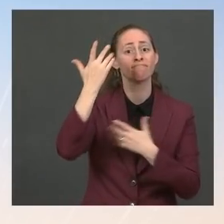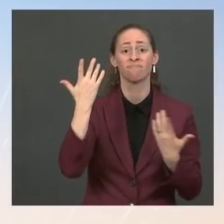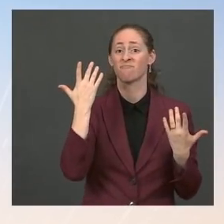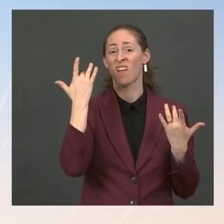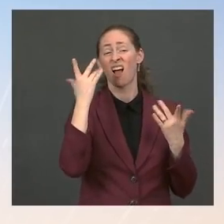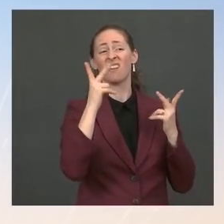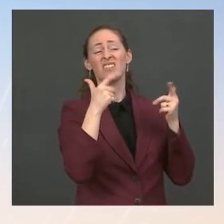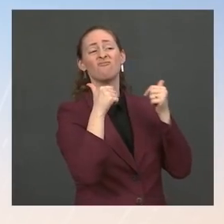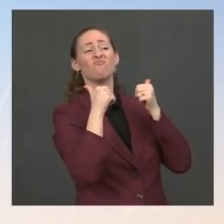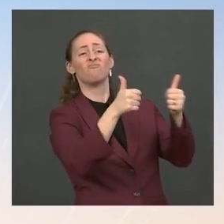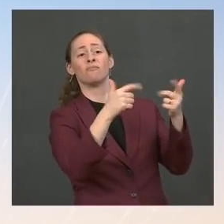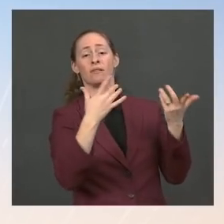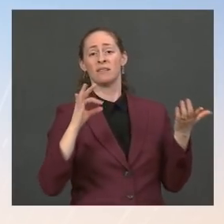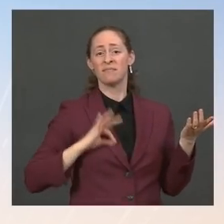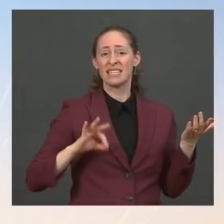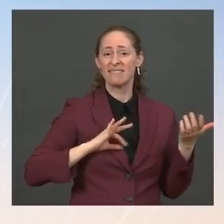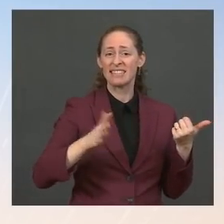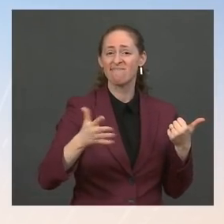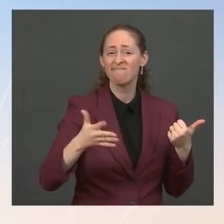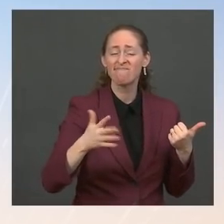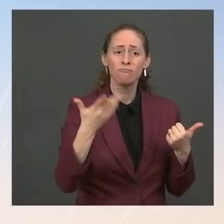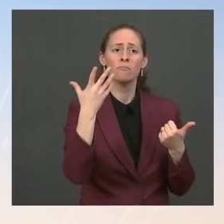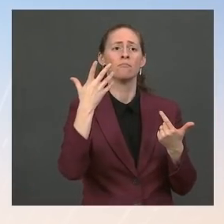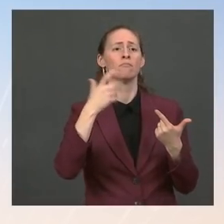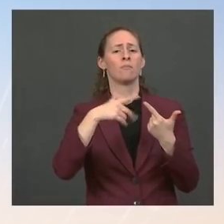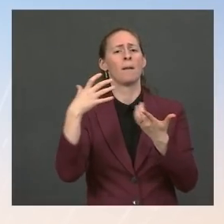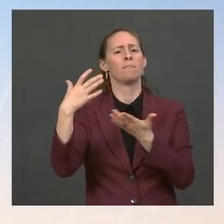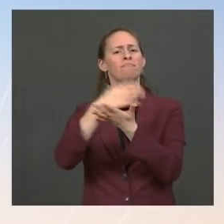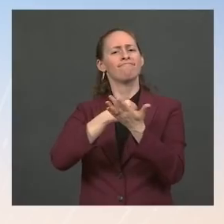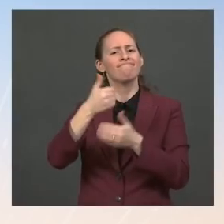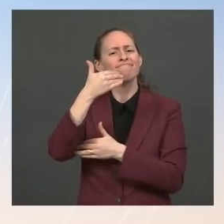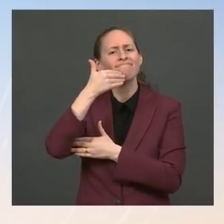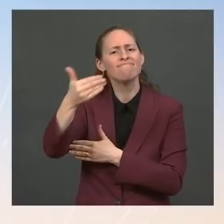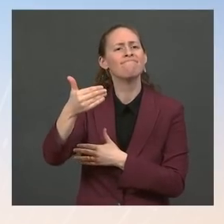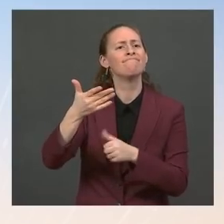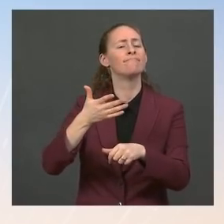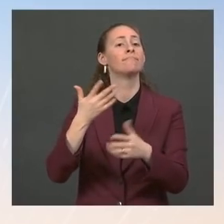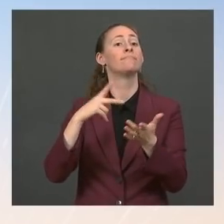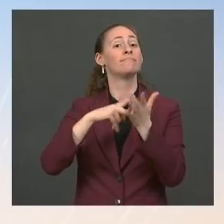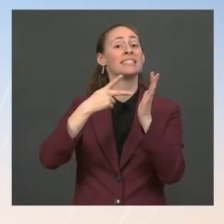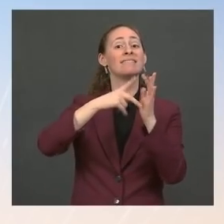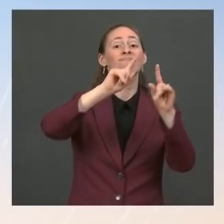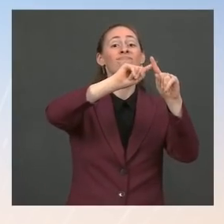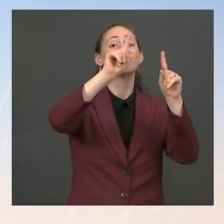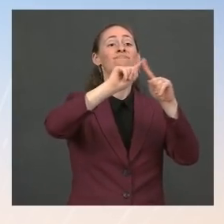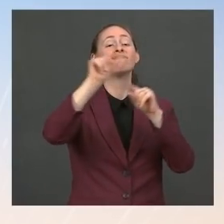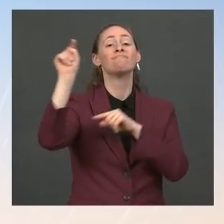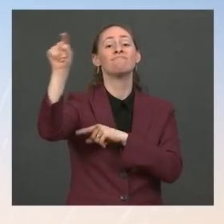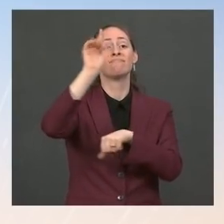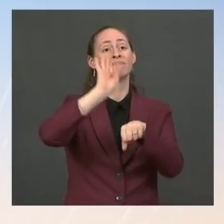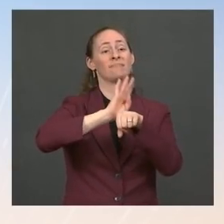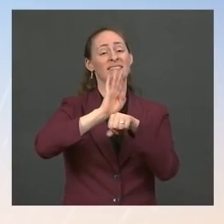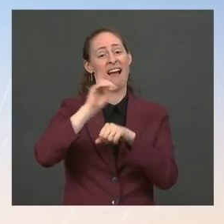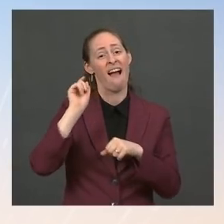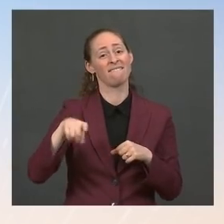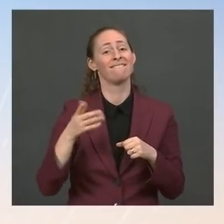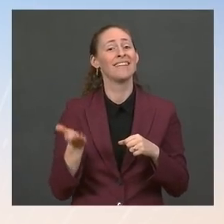And that's something that is incumbent on a lot of industries to meet the moment on. But I can certainly dig more into this data and see if there's more to provide.